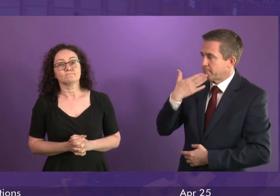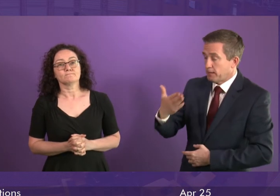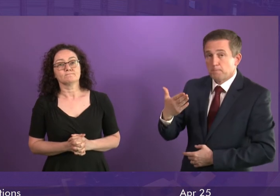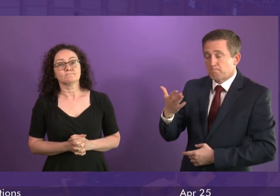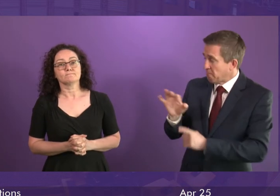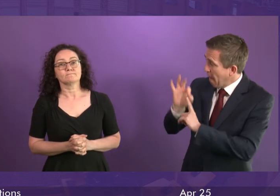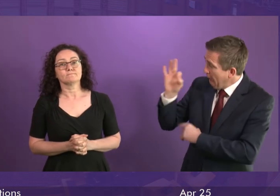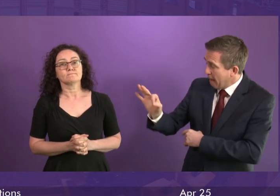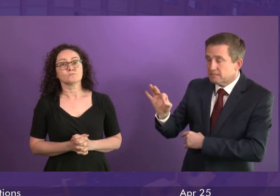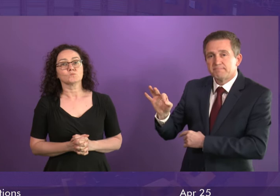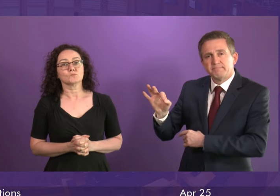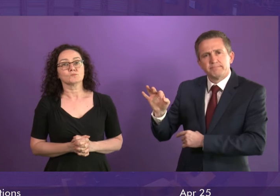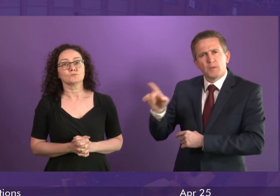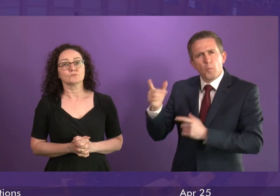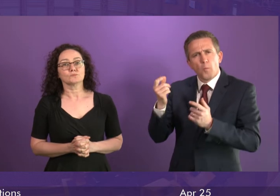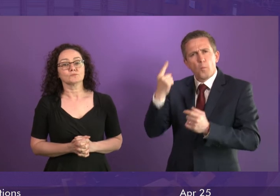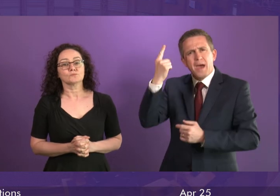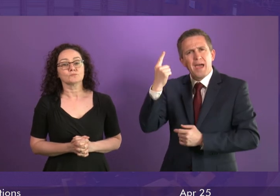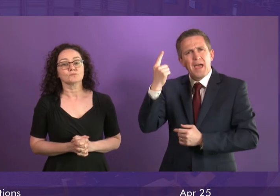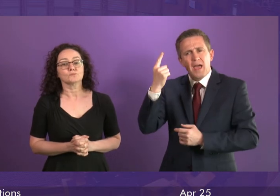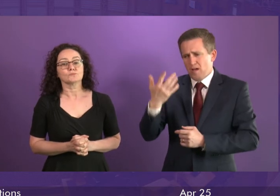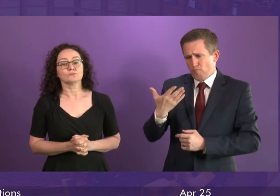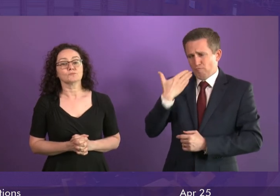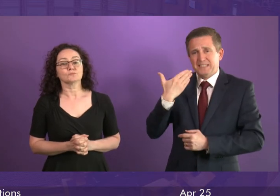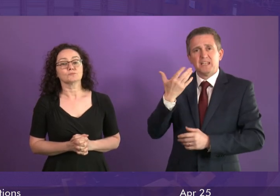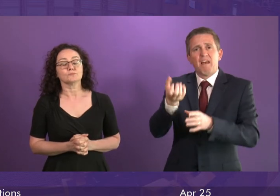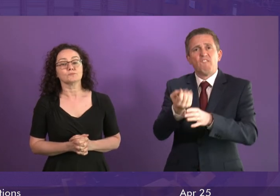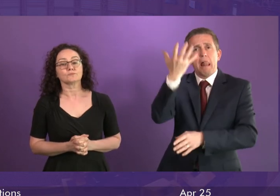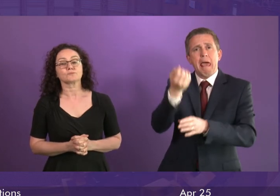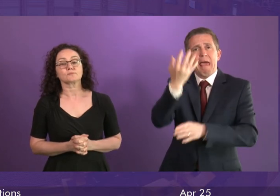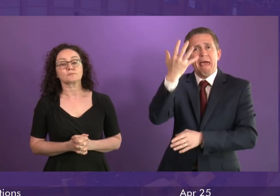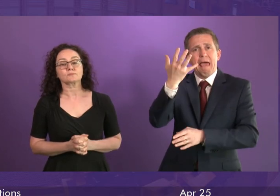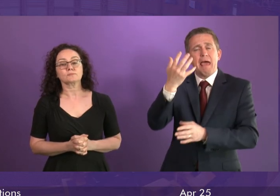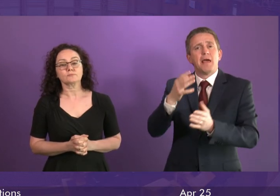The First Minister will be aware of the latest unplanned flaring incident at Mossmorran.